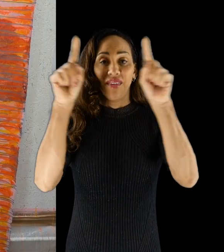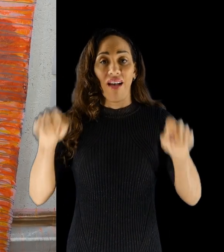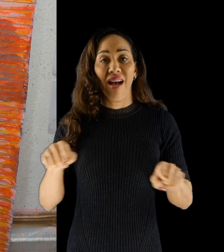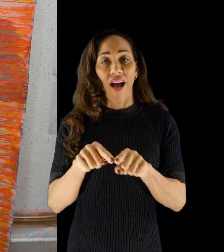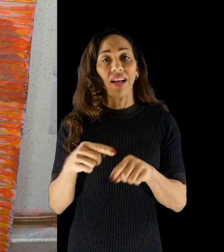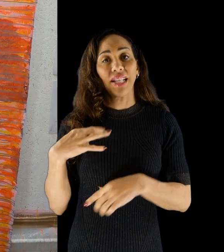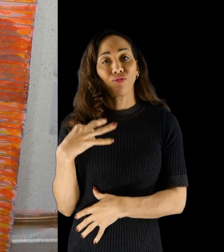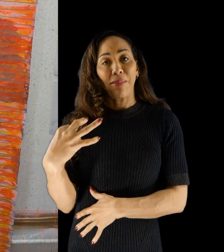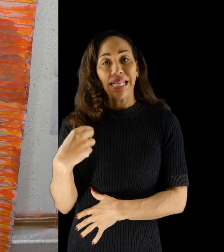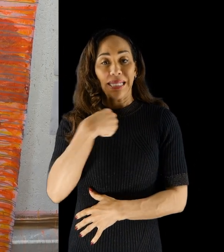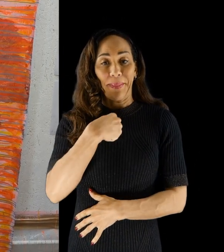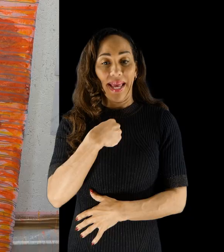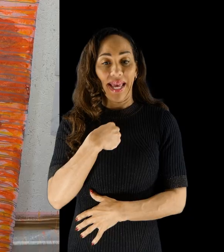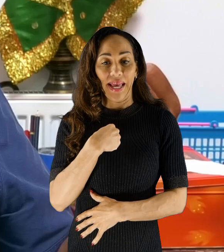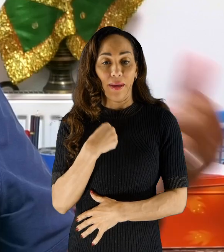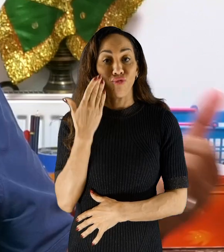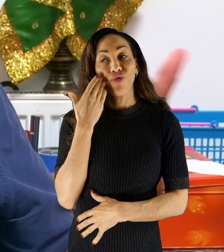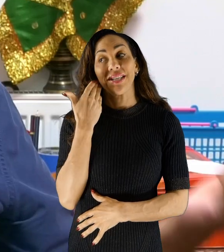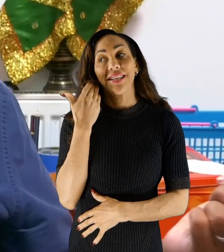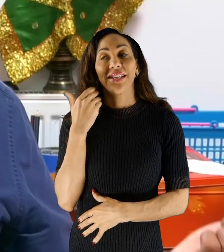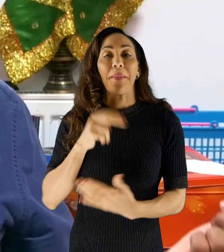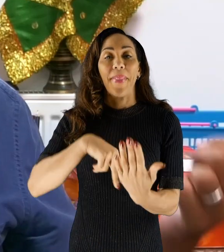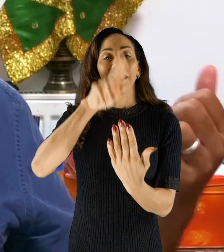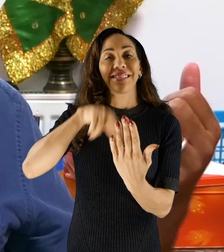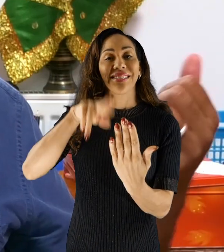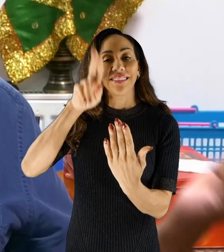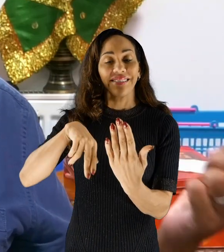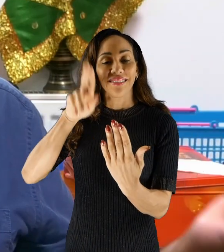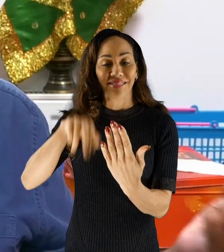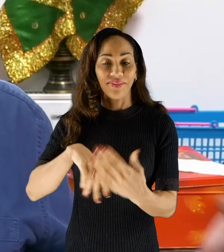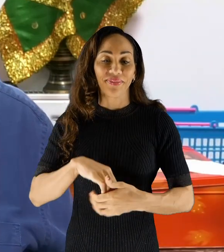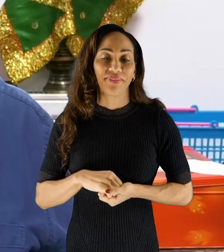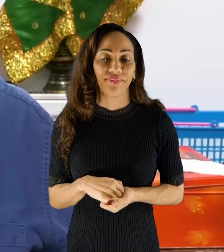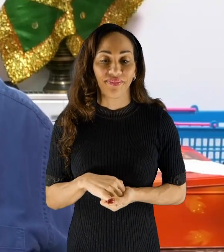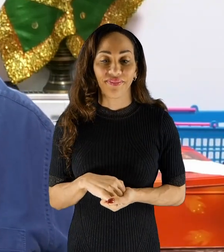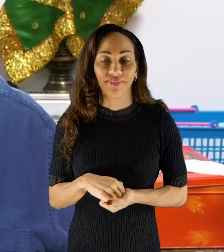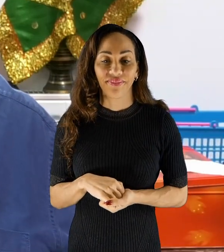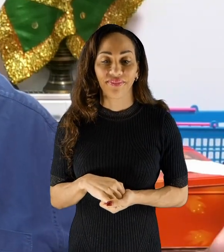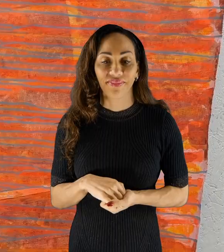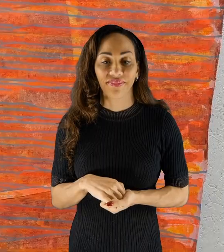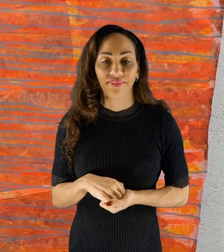which is really an unlearning of all the stuff that I had to learn through my life